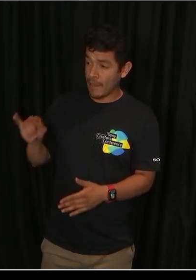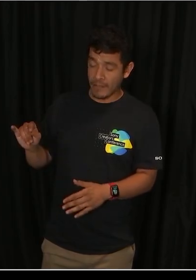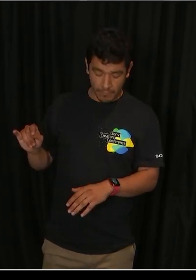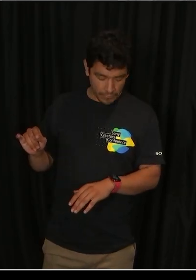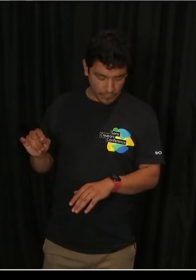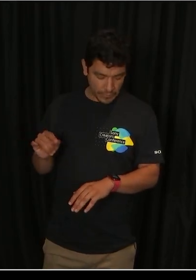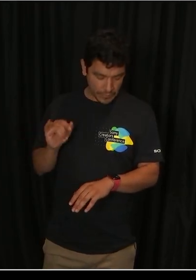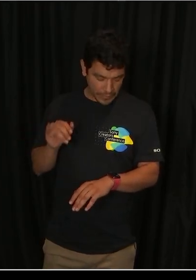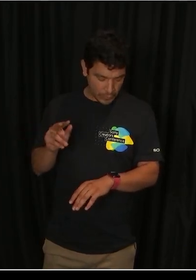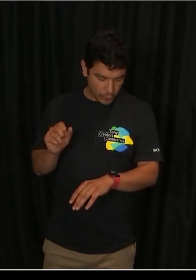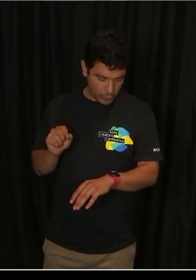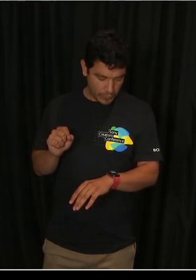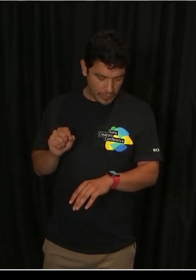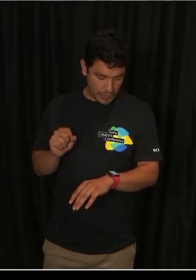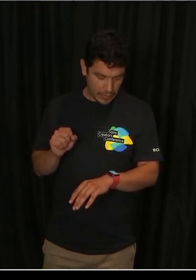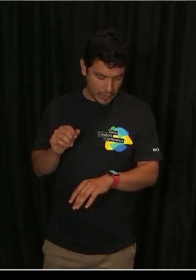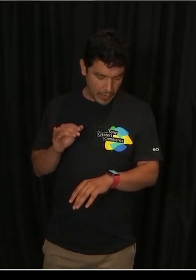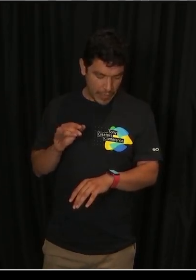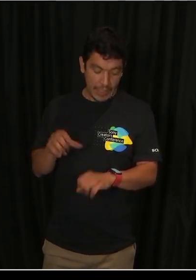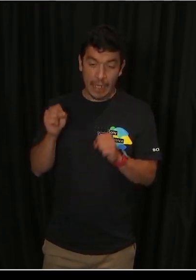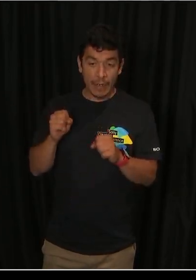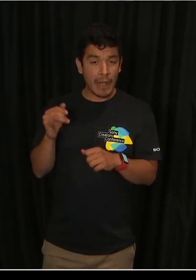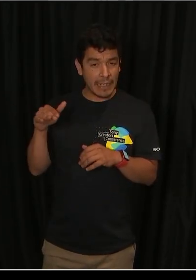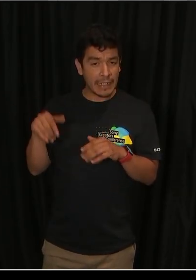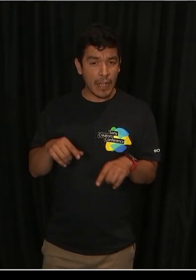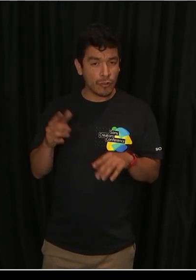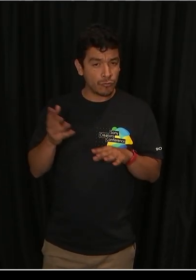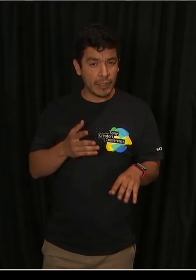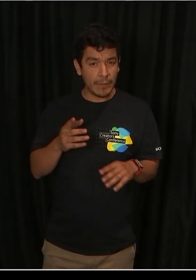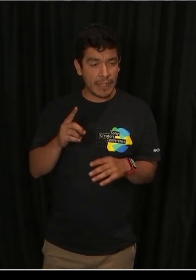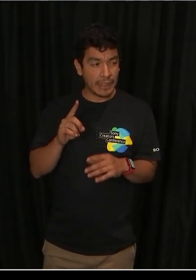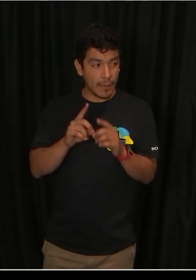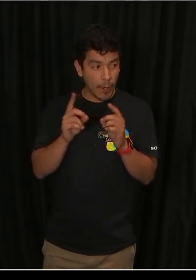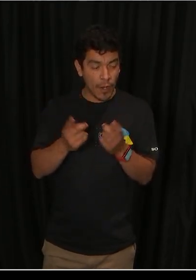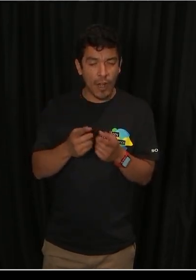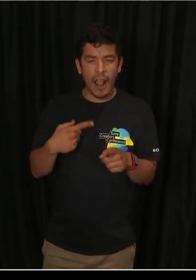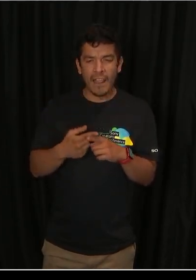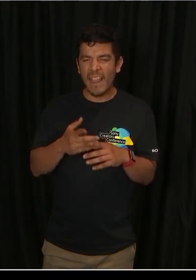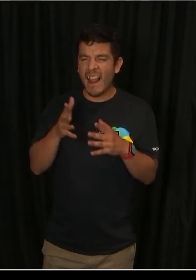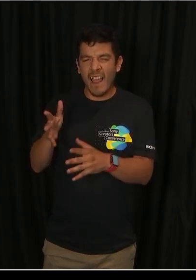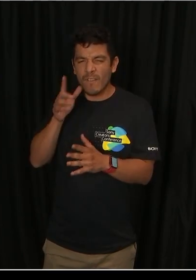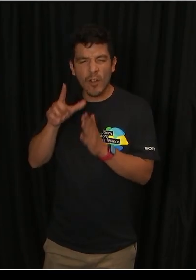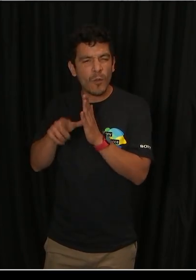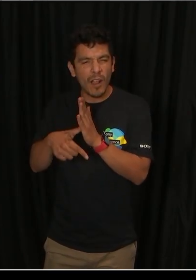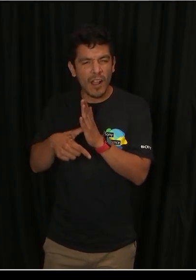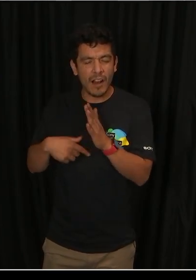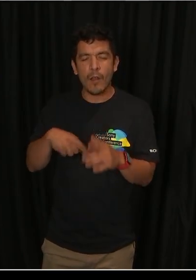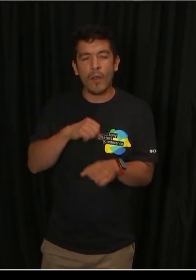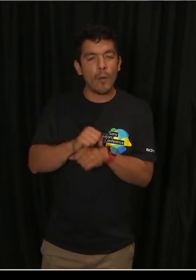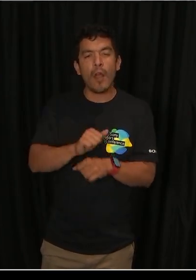This was taken on by the downstream departments and then kind of left for a while. We worked on a lot of other characters in the meantime,